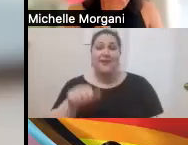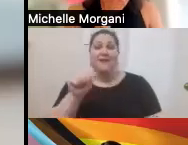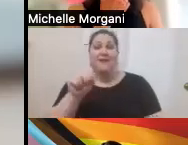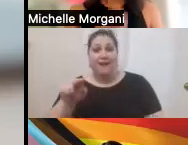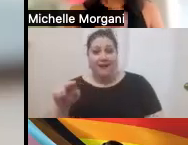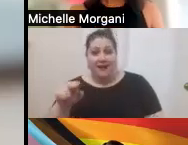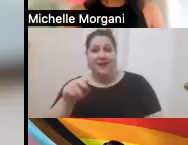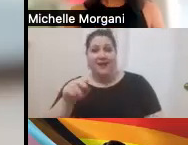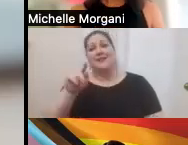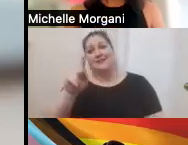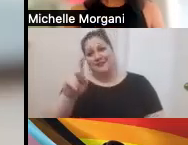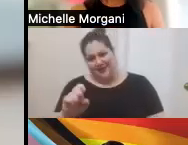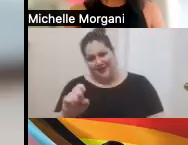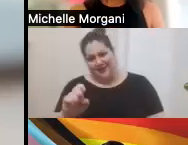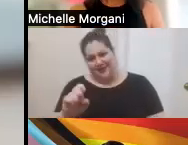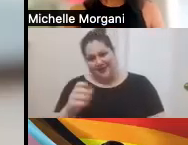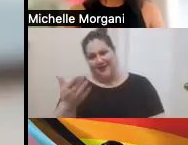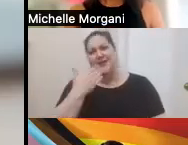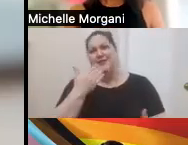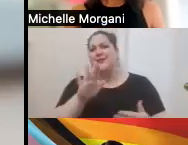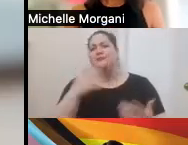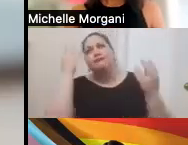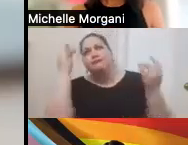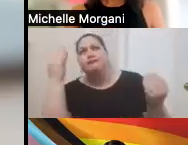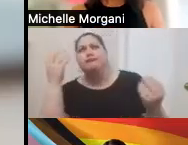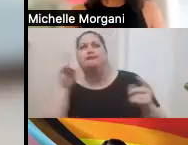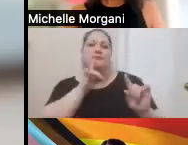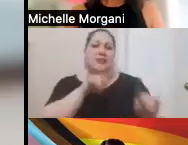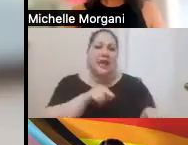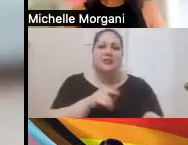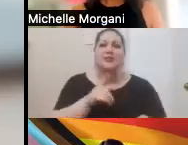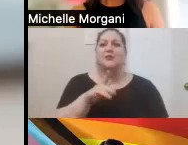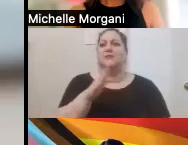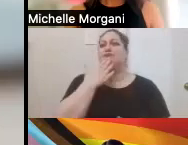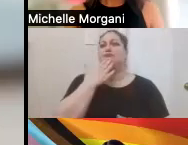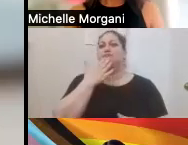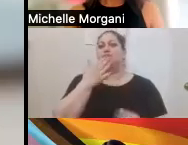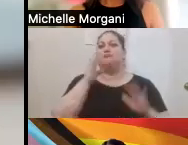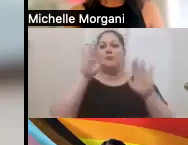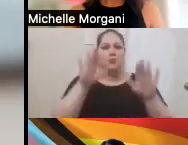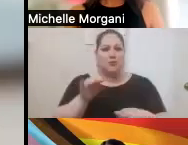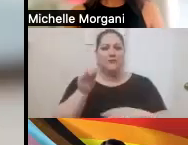and your, your great presentation on different assessments and different tools that can be used.